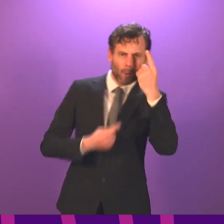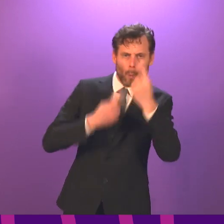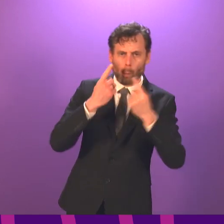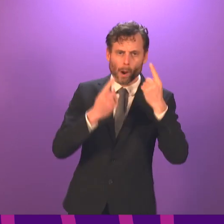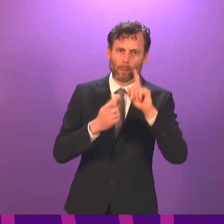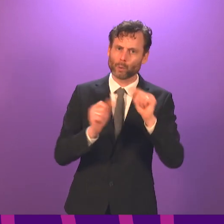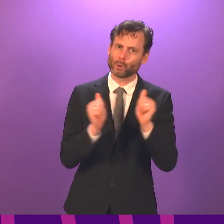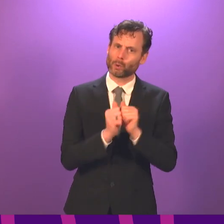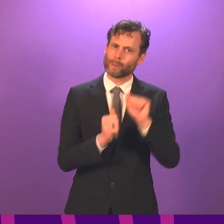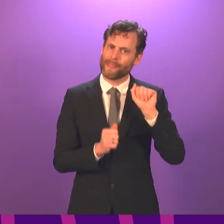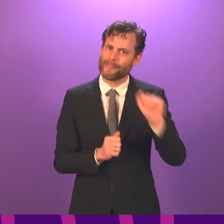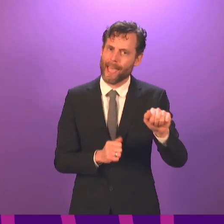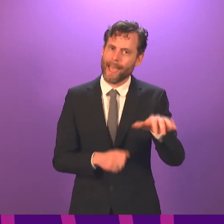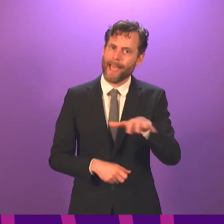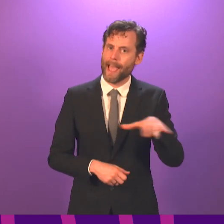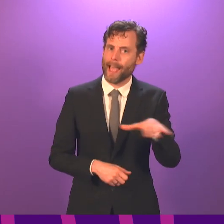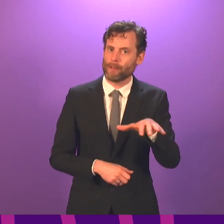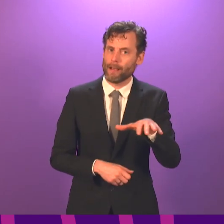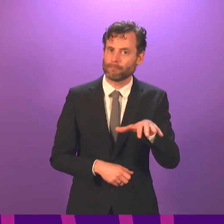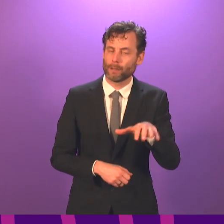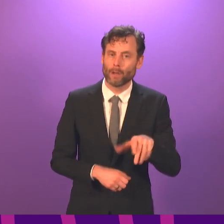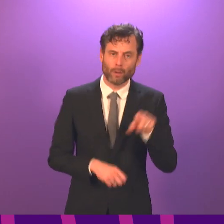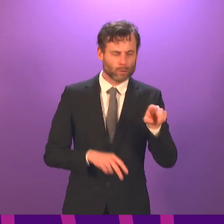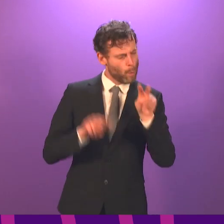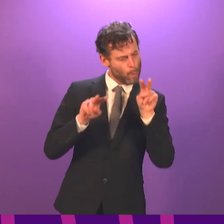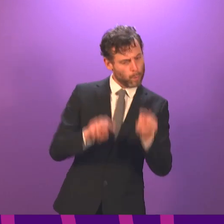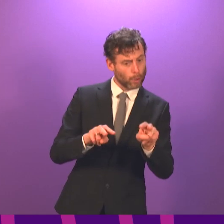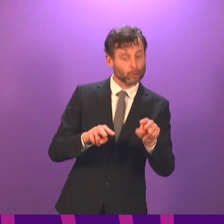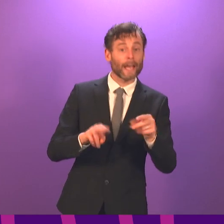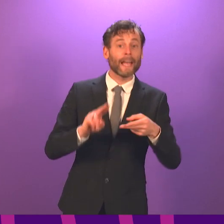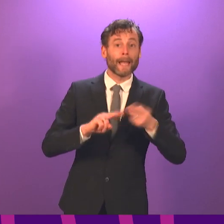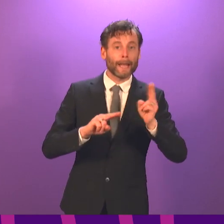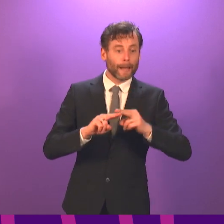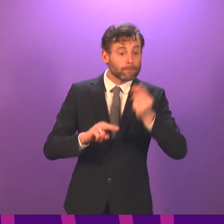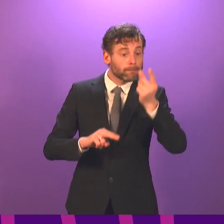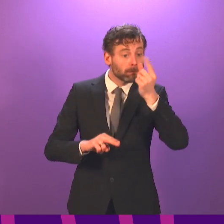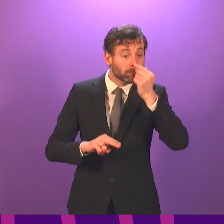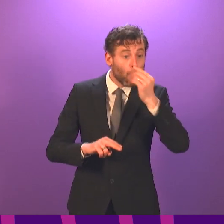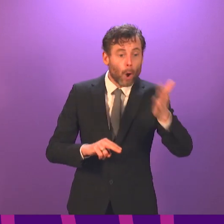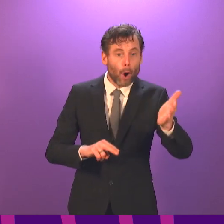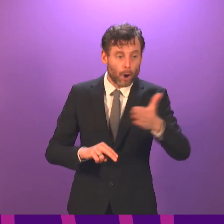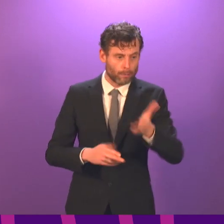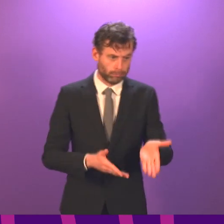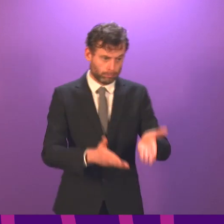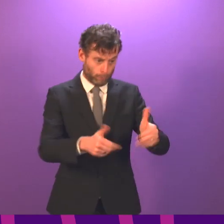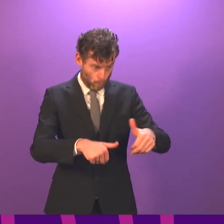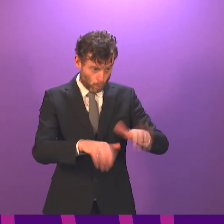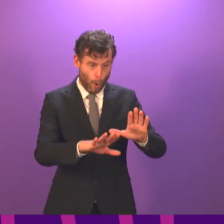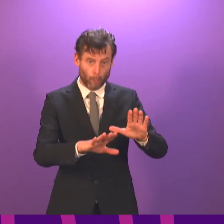for them to maximise the time that secondary school pupils spend in school between now